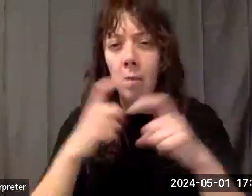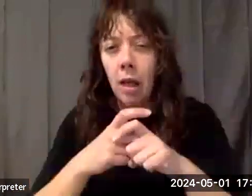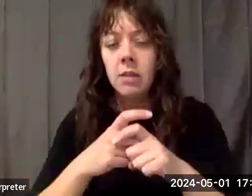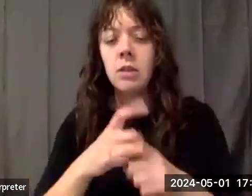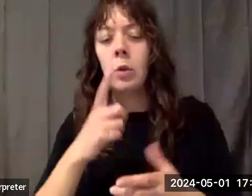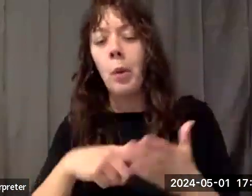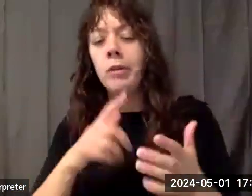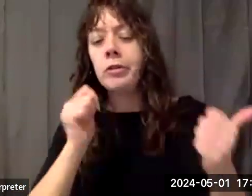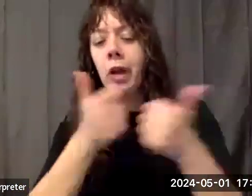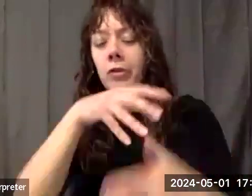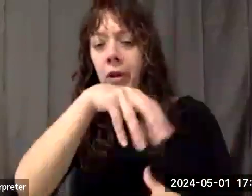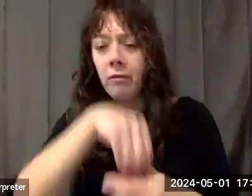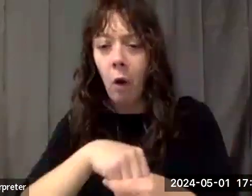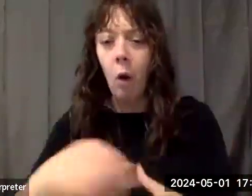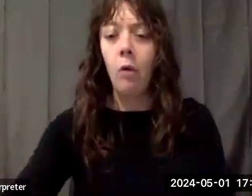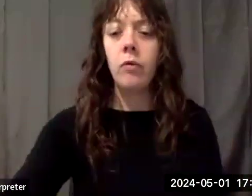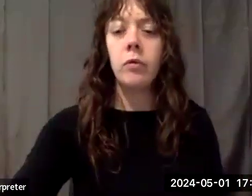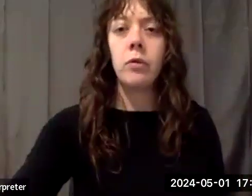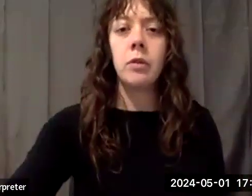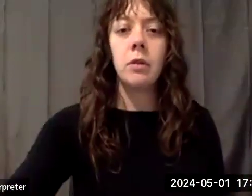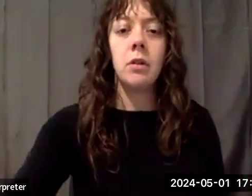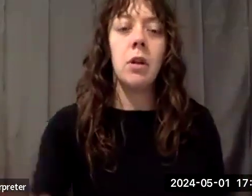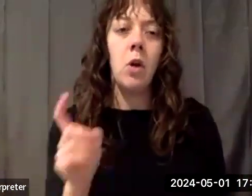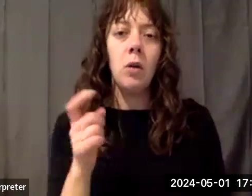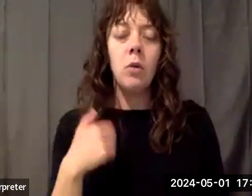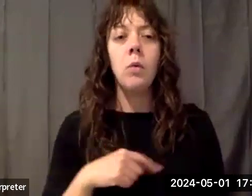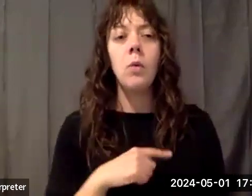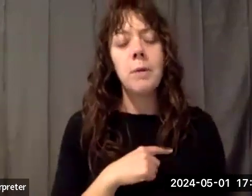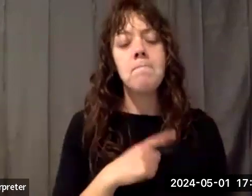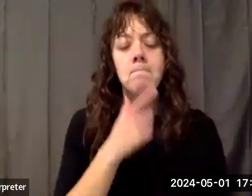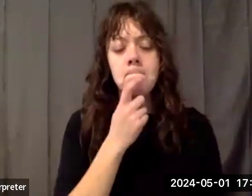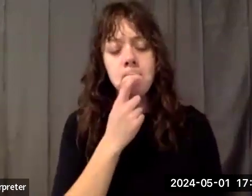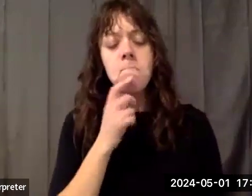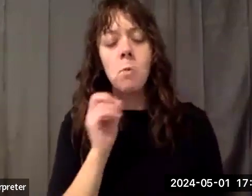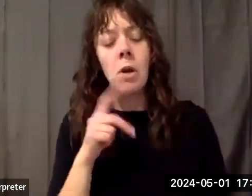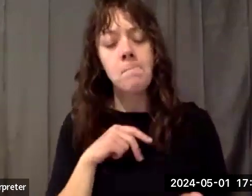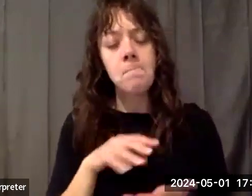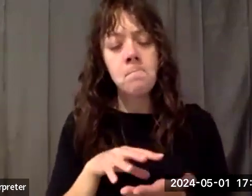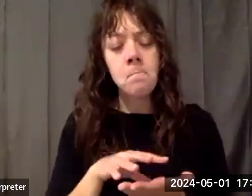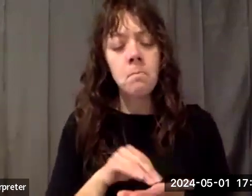what we could learn from it in order for us to build out a better process and a more efficient process.